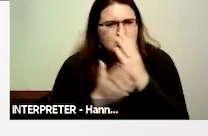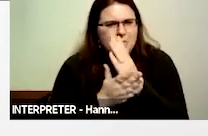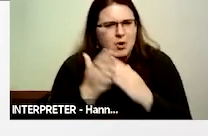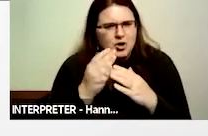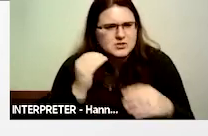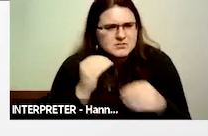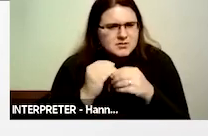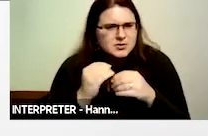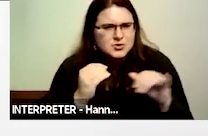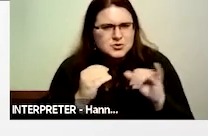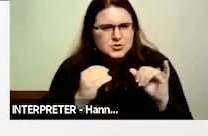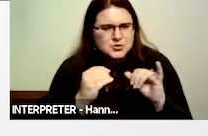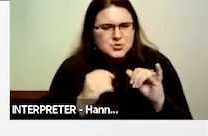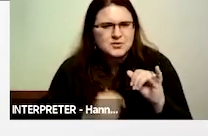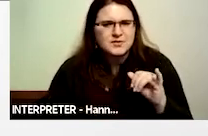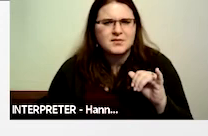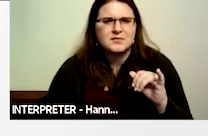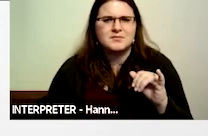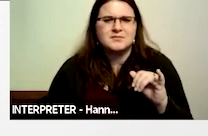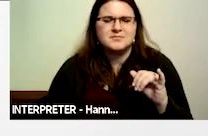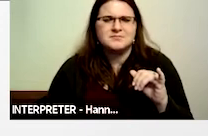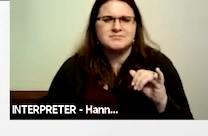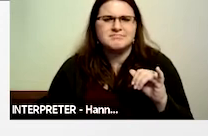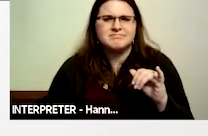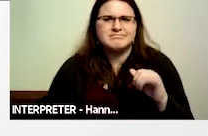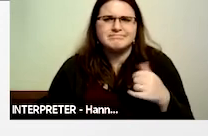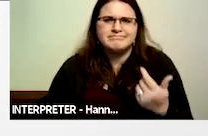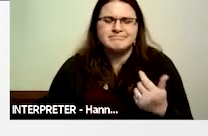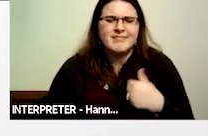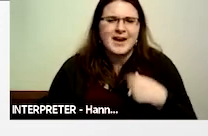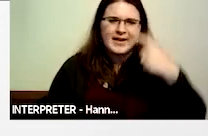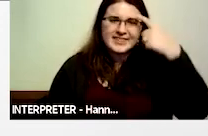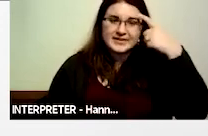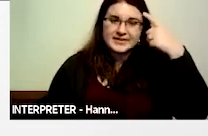you know, taking the, I think a bigger, you know, our care. The longer arc of